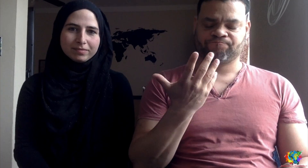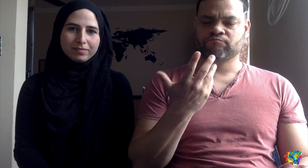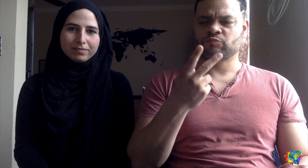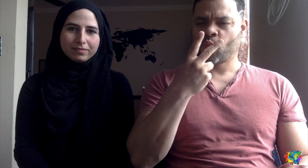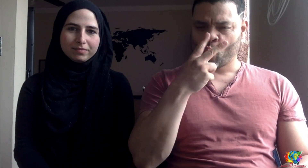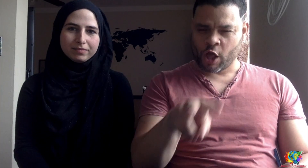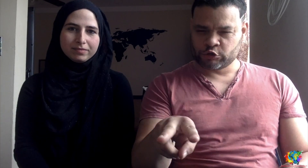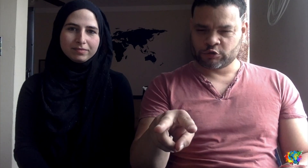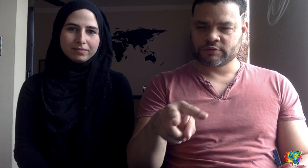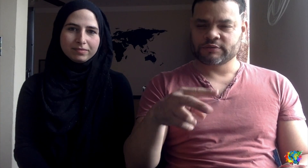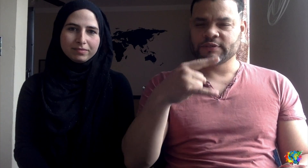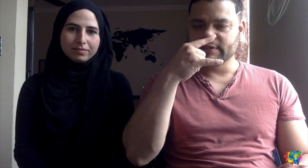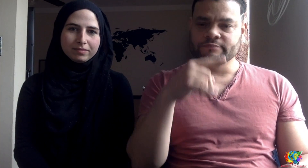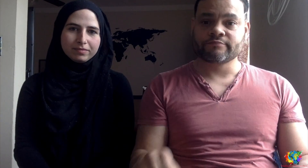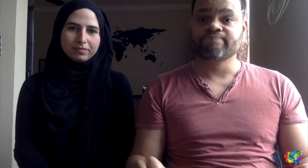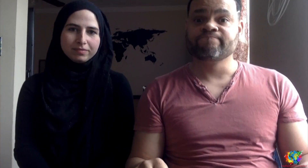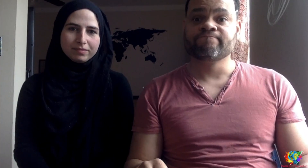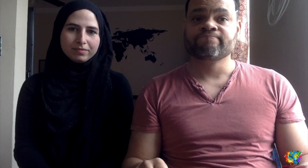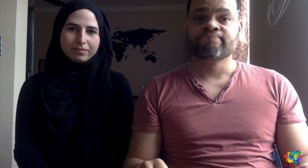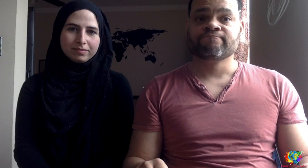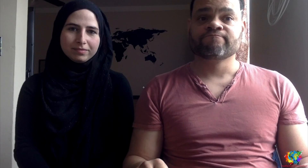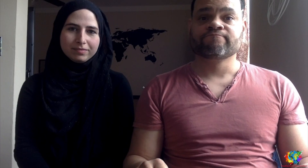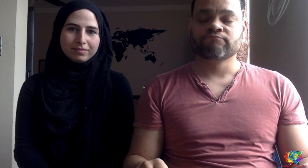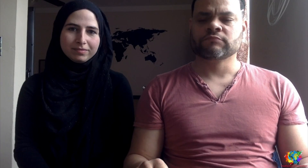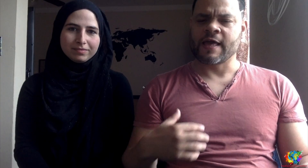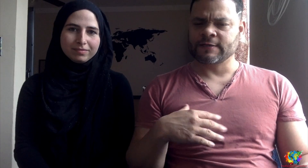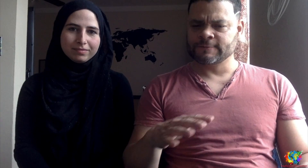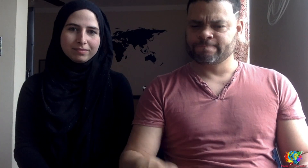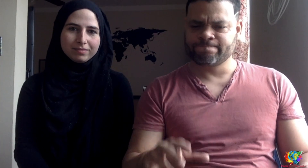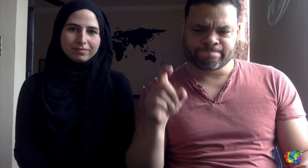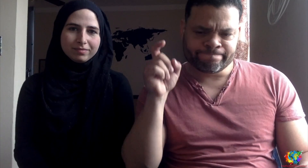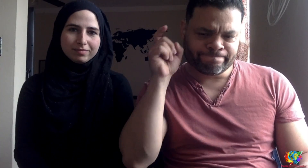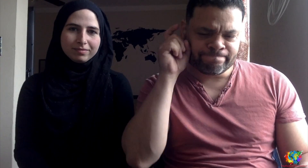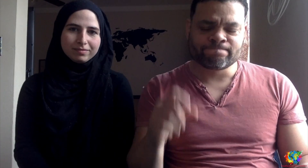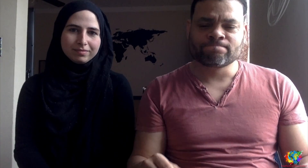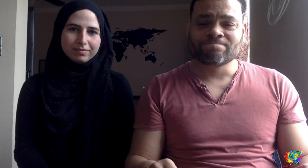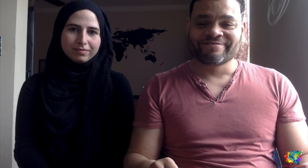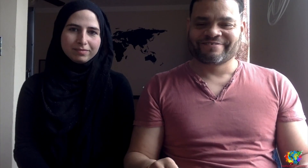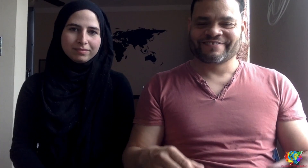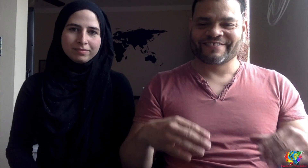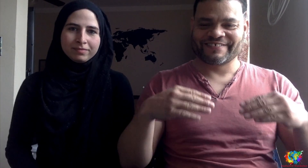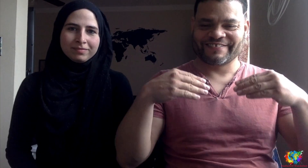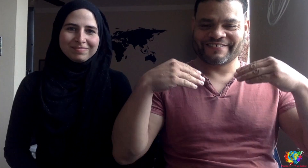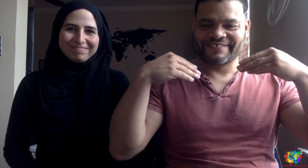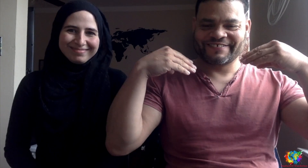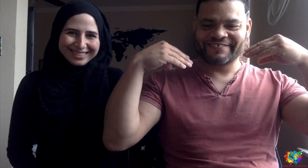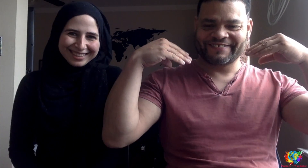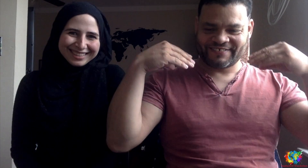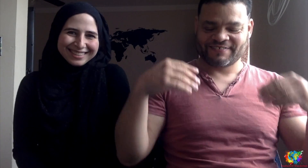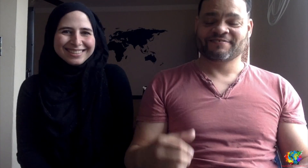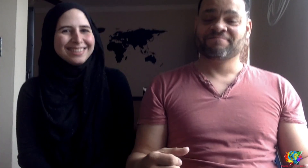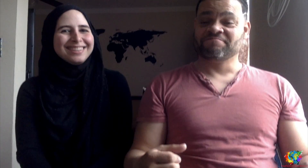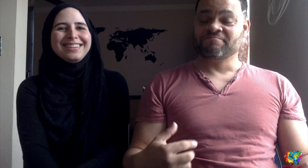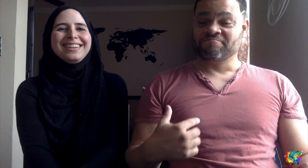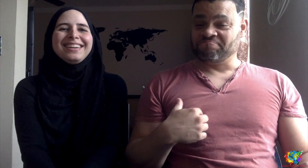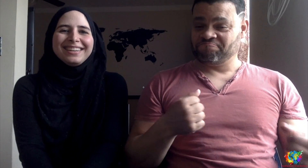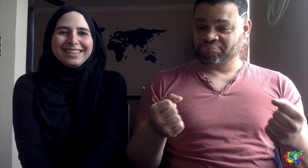Gregory: My favorite? Watching these kids put on their hearing aids and seeing them smile so big